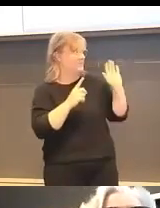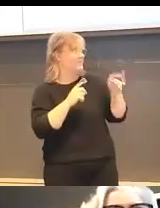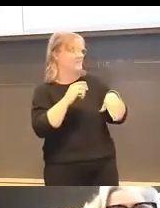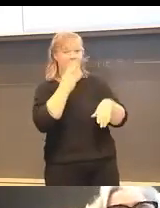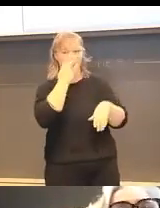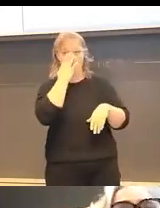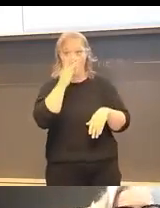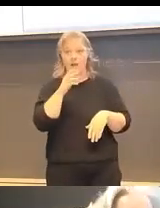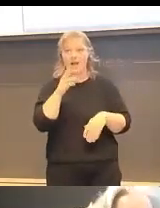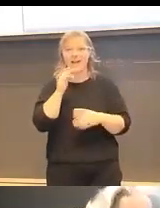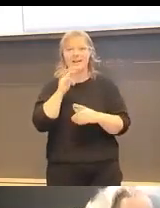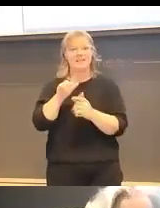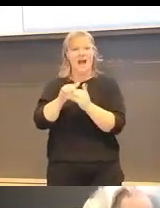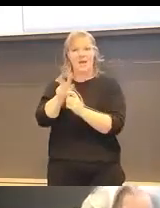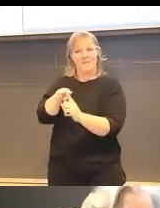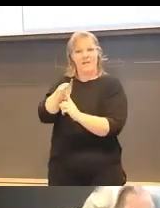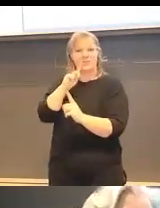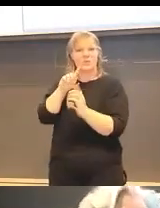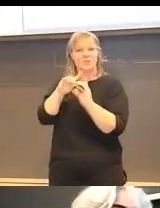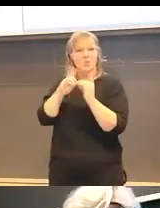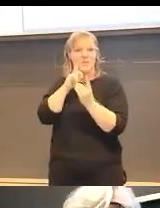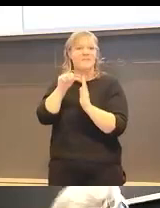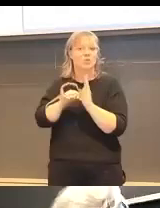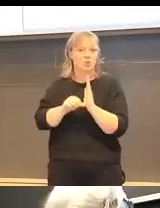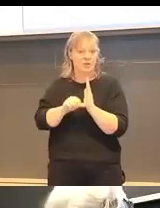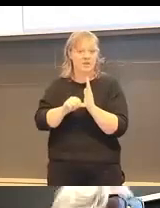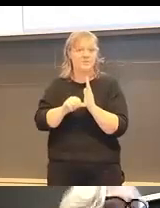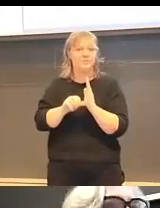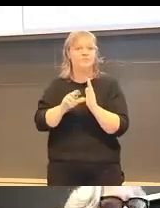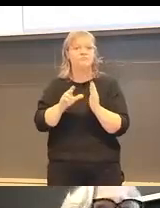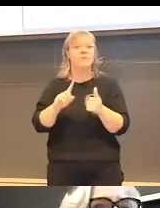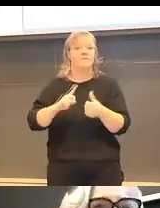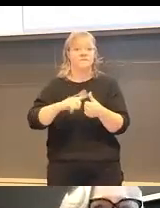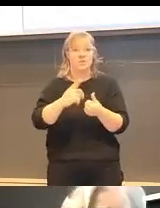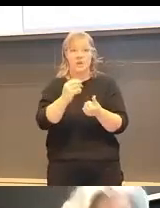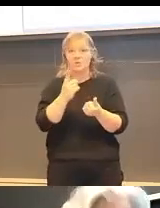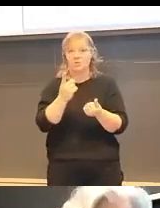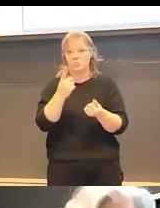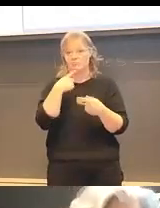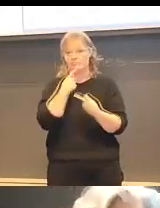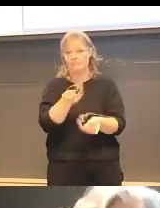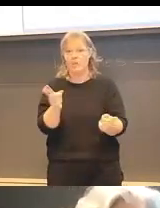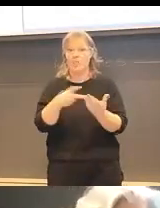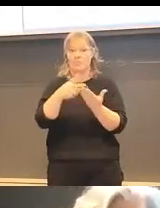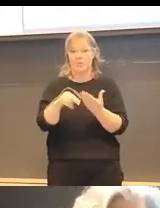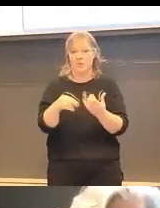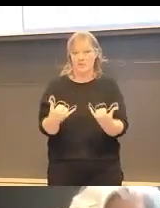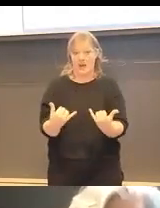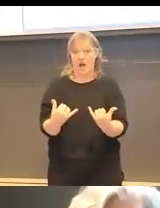application to the department of surgery I want to start by saying uh the program now 12 years later